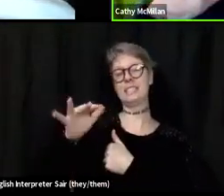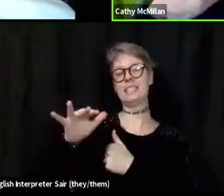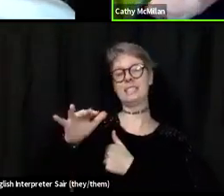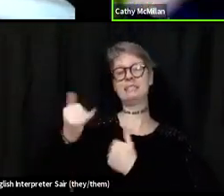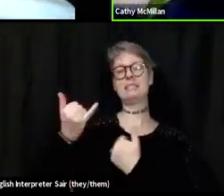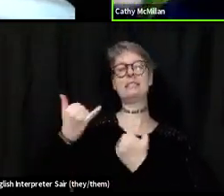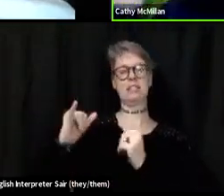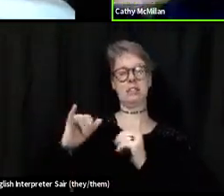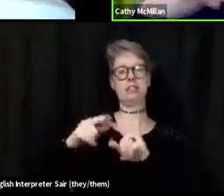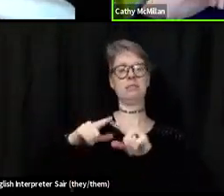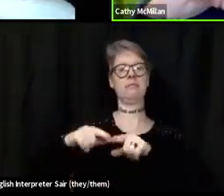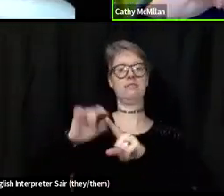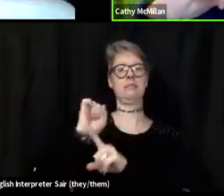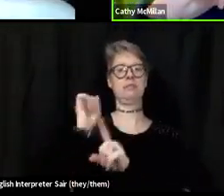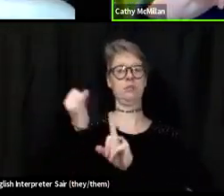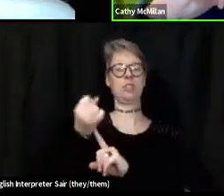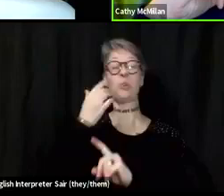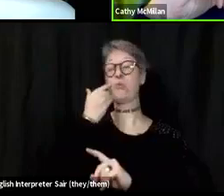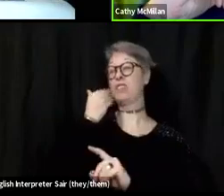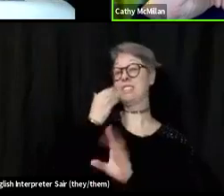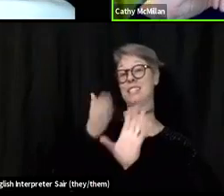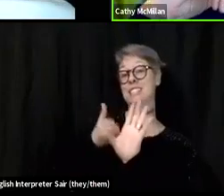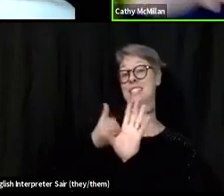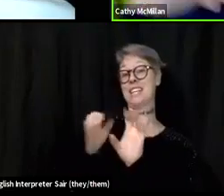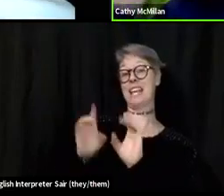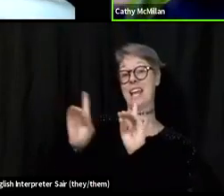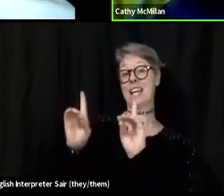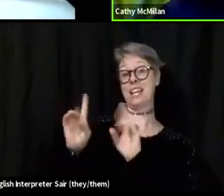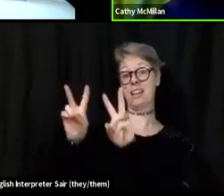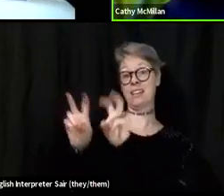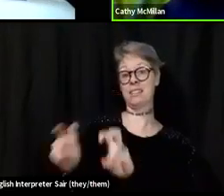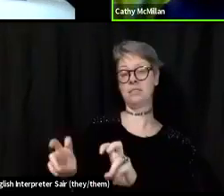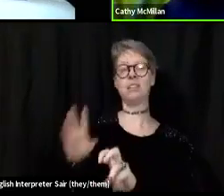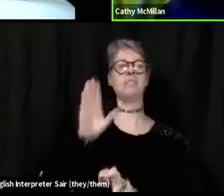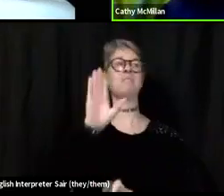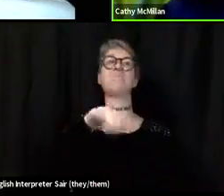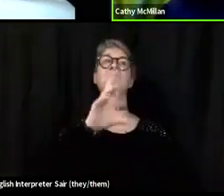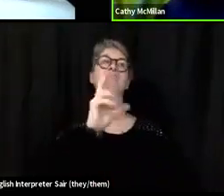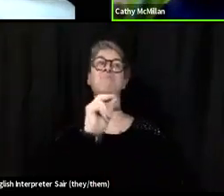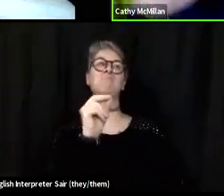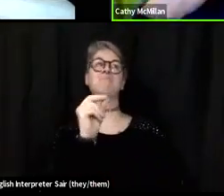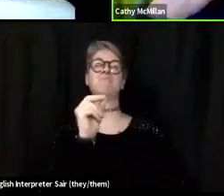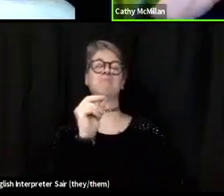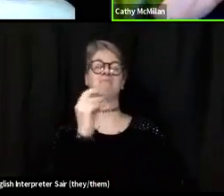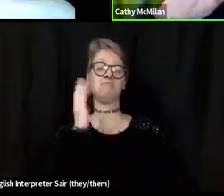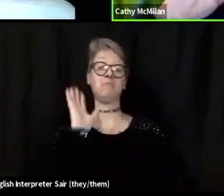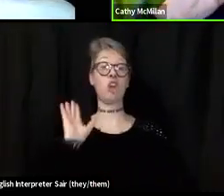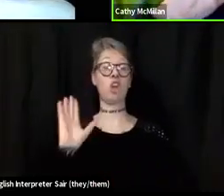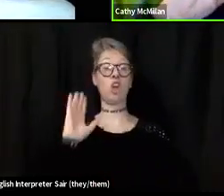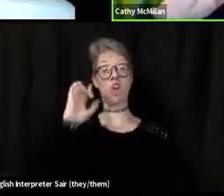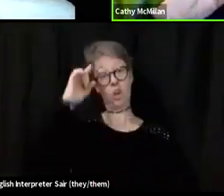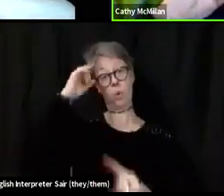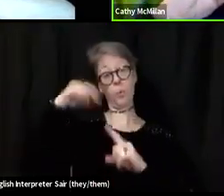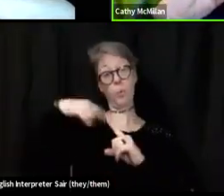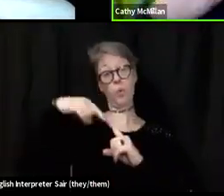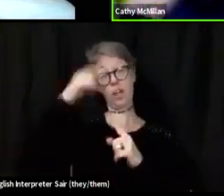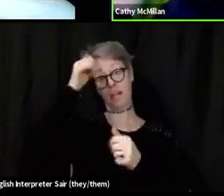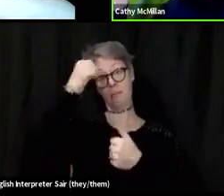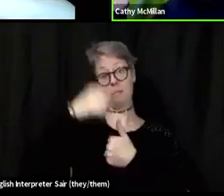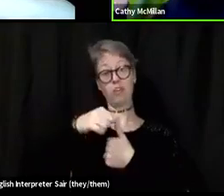still bad insert still bad in certain instances so still bad in certain instances so the last cycad I said no, , you know what, she , you know what, she was average for her working memory, I said